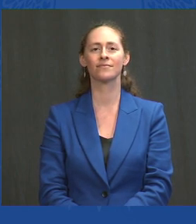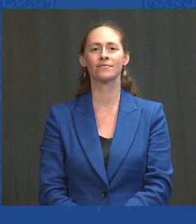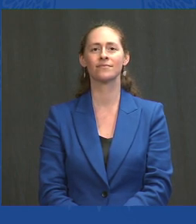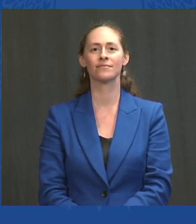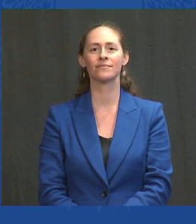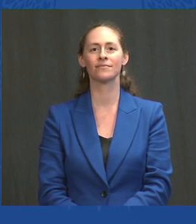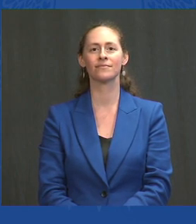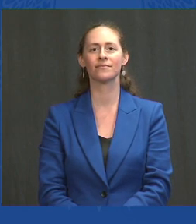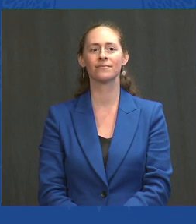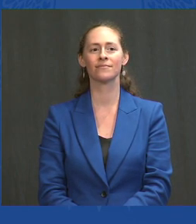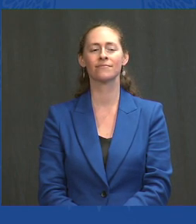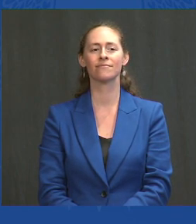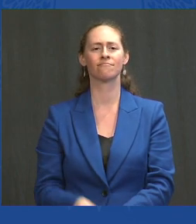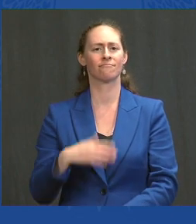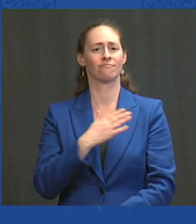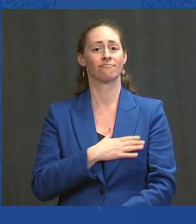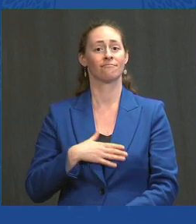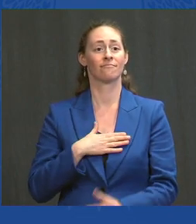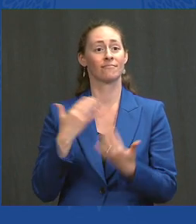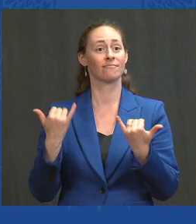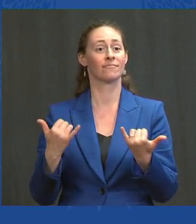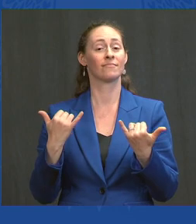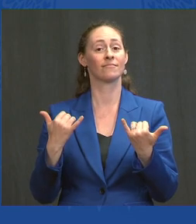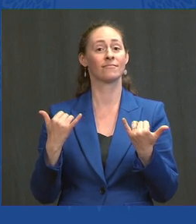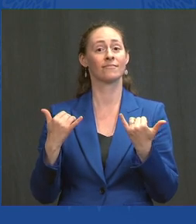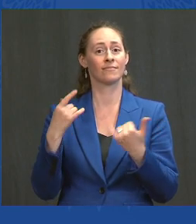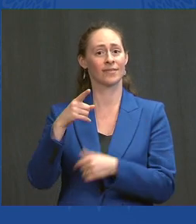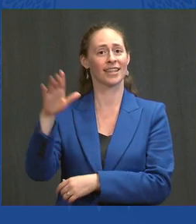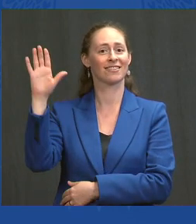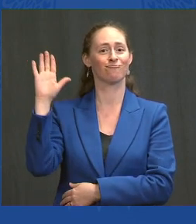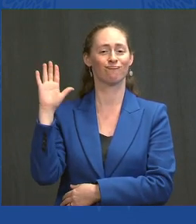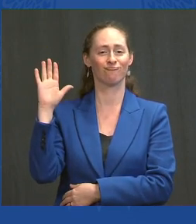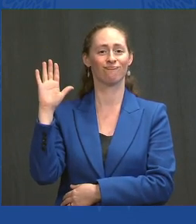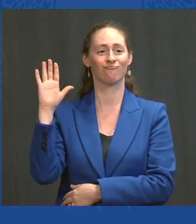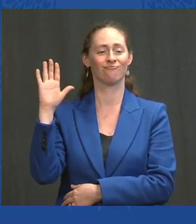Secretary Mayorkas: Please raise your right hand as we swear the oath of allegiance